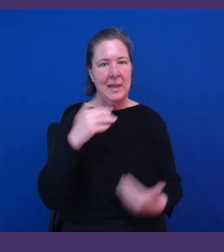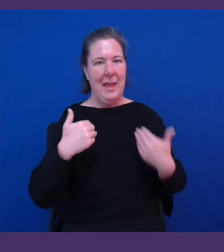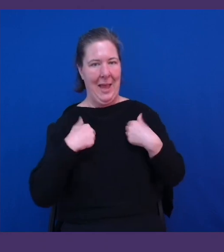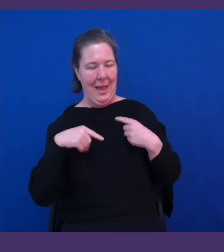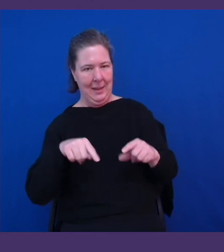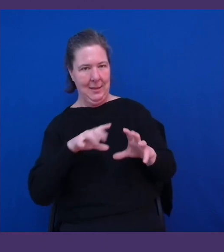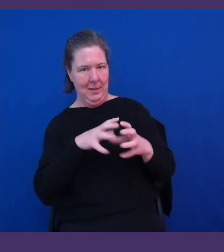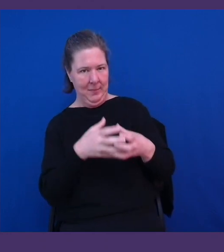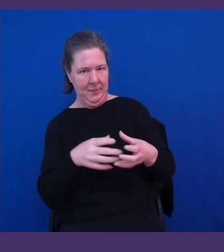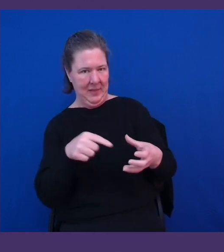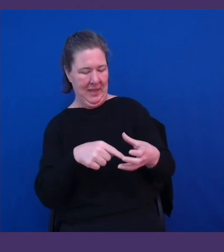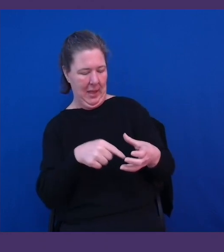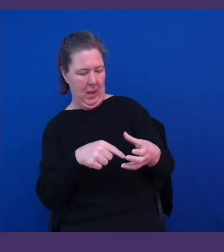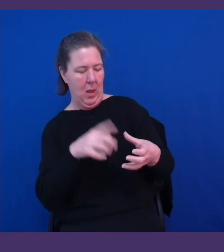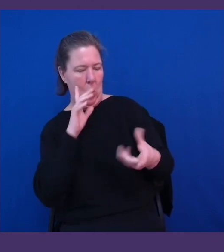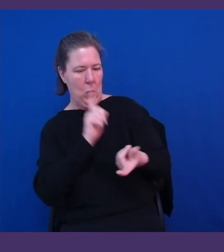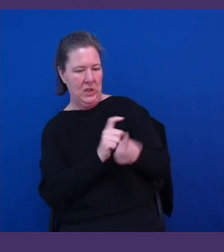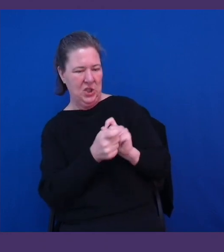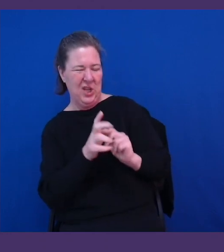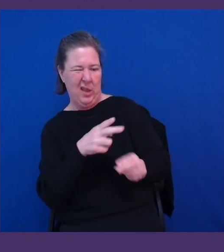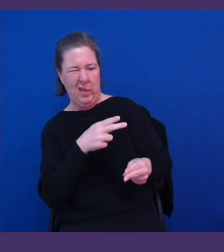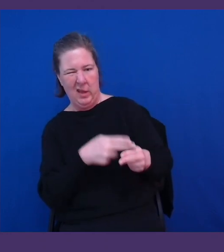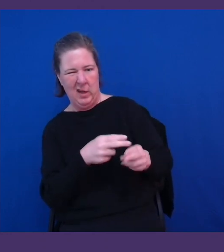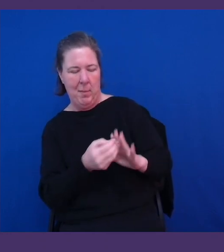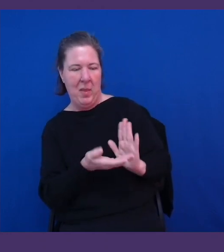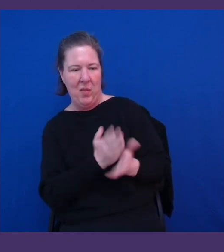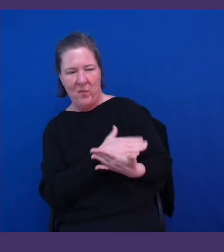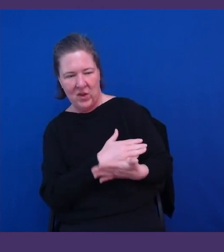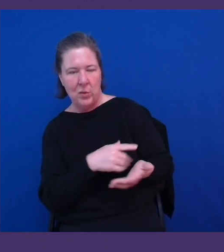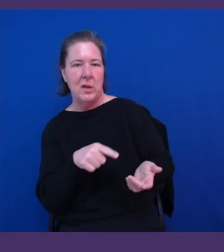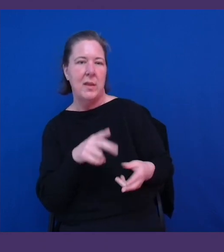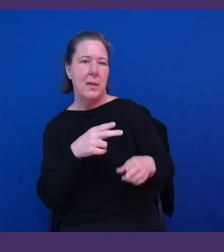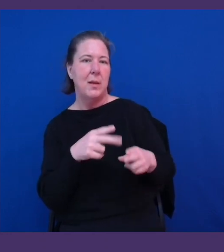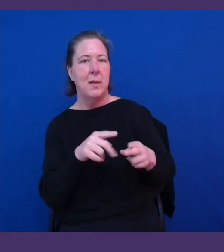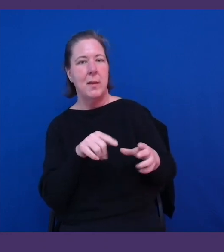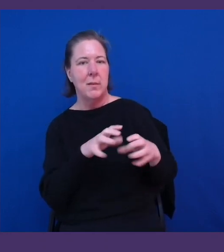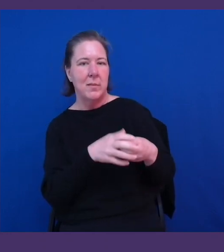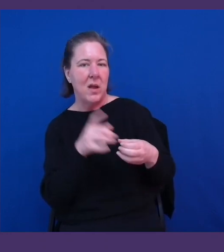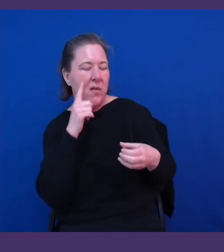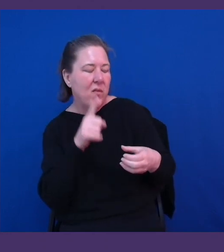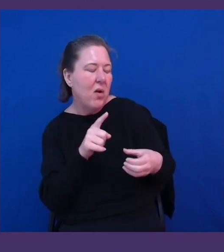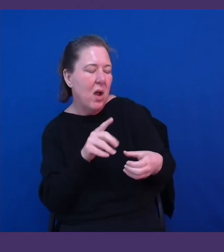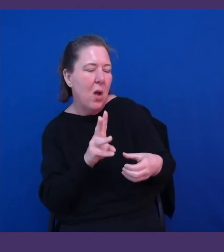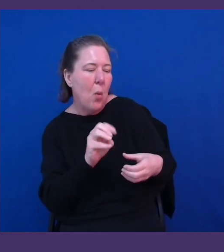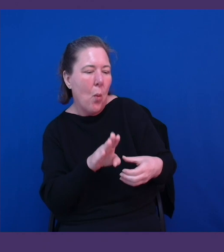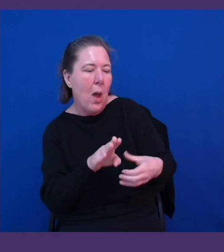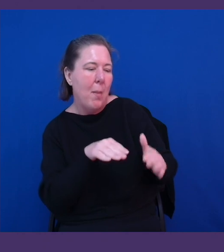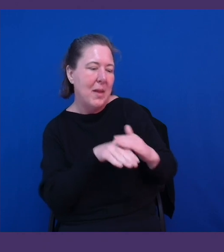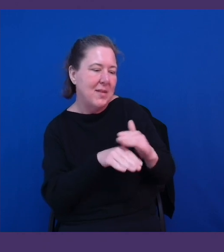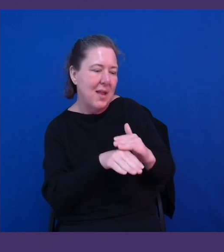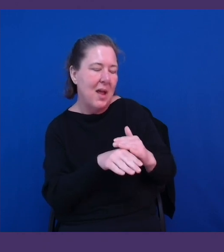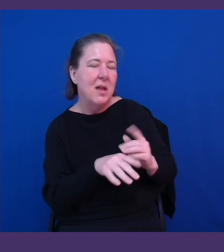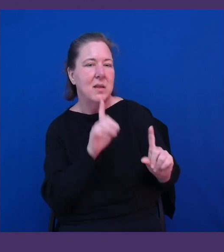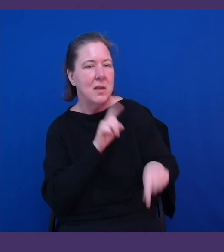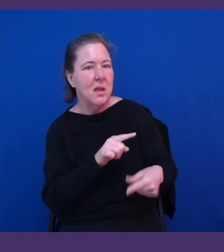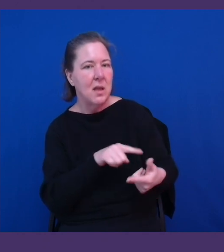they will change their names in the review, but the annex is for the Web Accessibility Directive. There will be another annex for the European Accessibility Act.